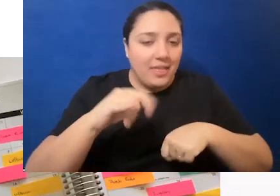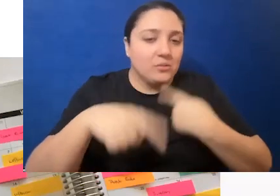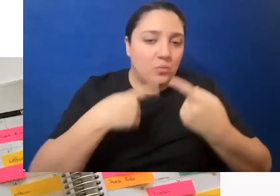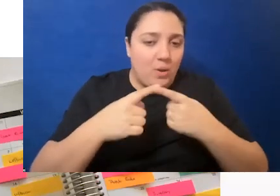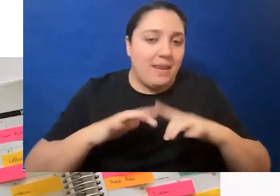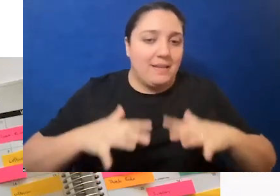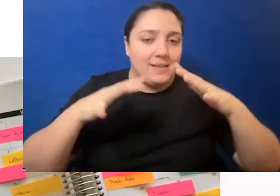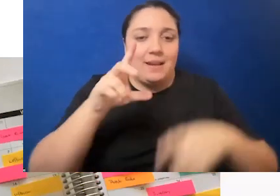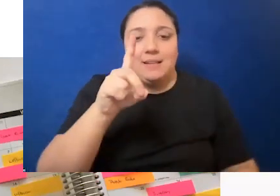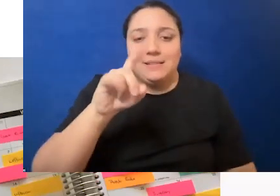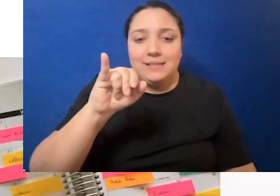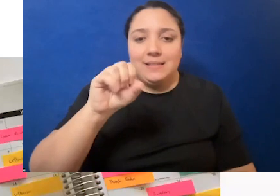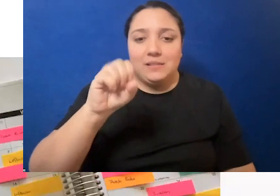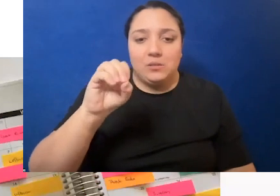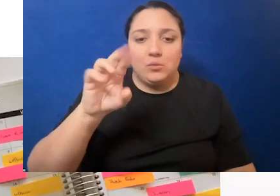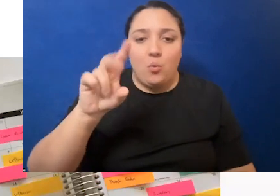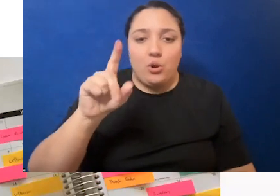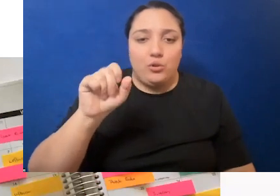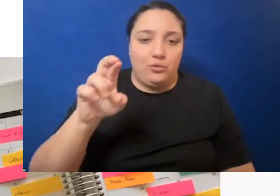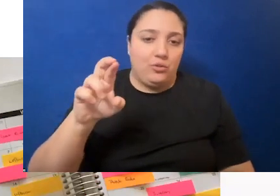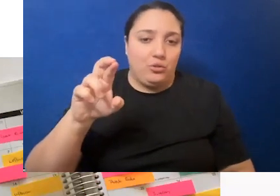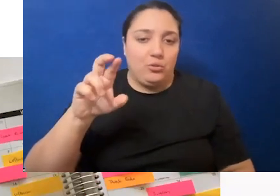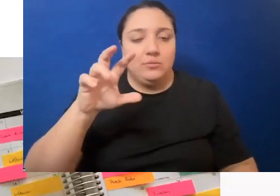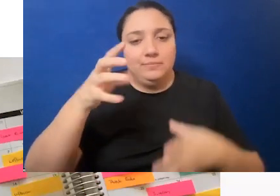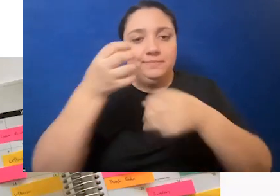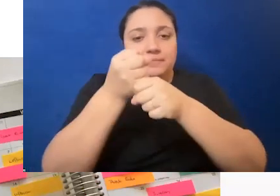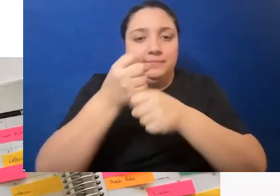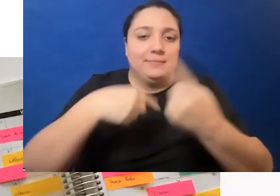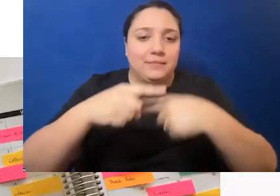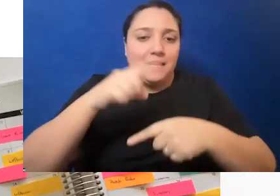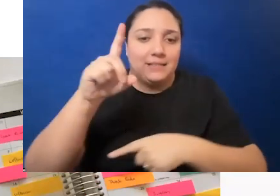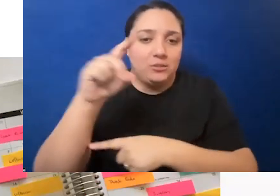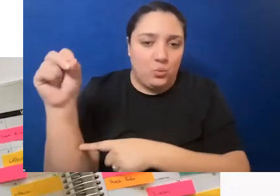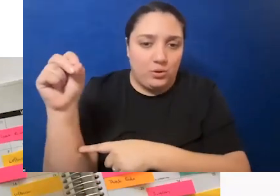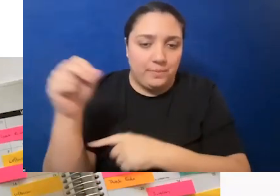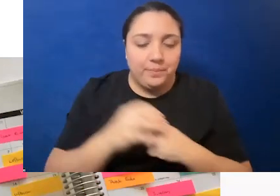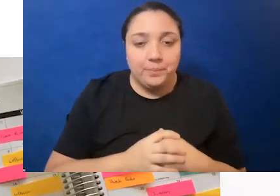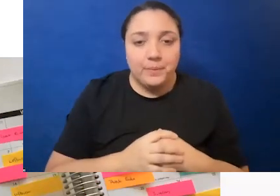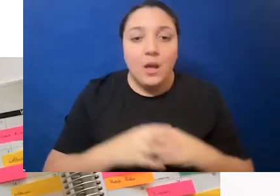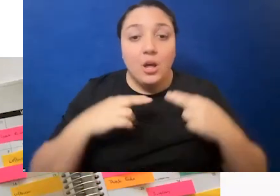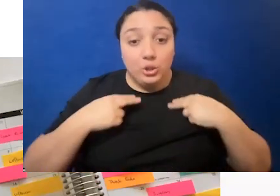DISORDER. THE HUMAN BODY WORKS AROUND THE